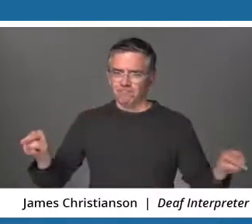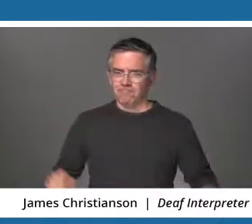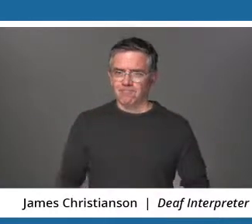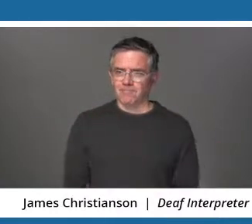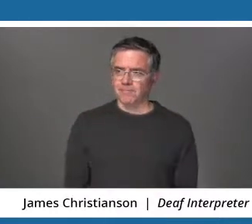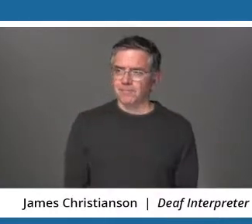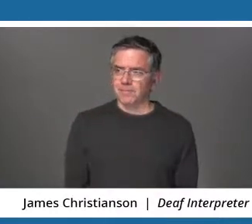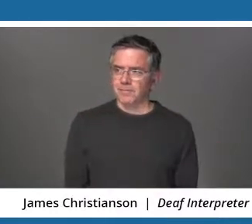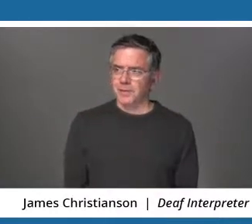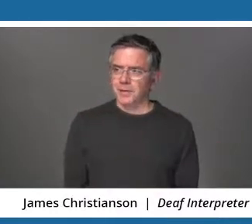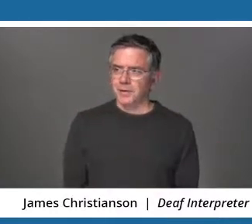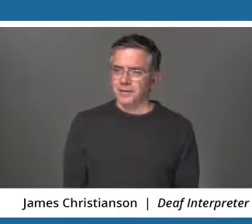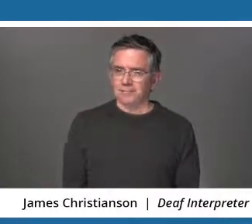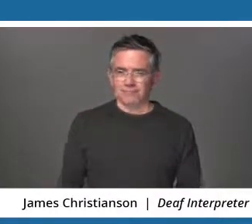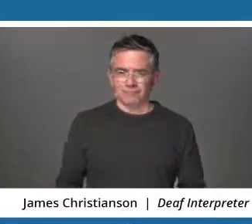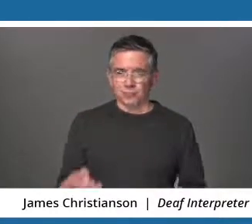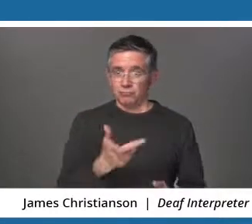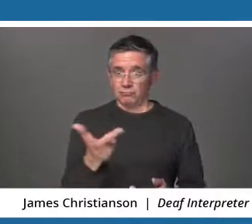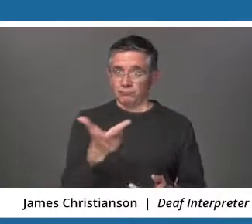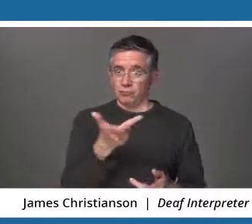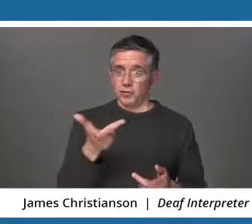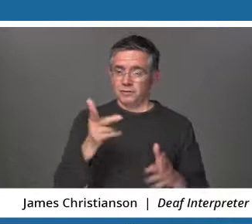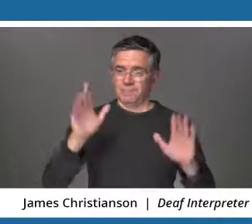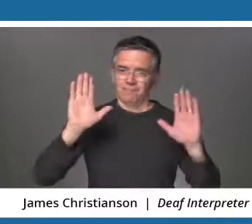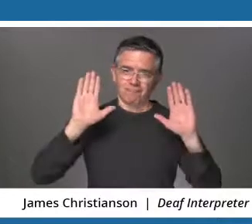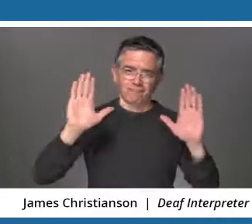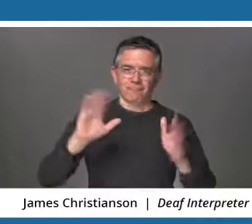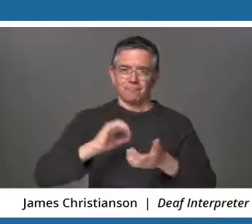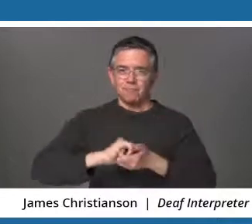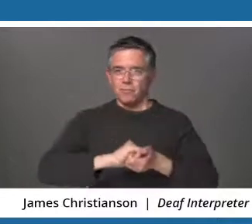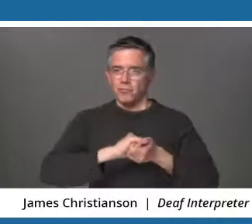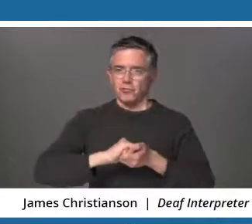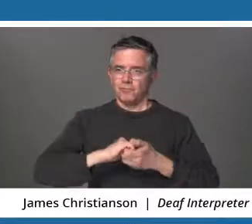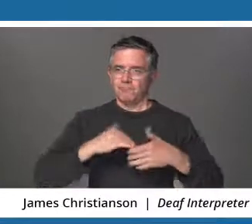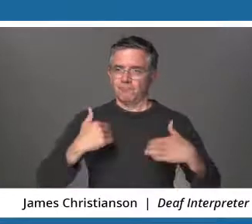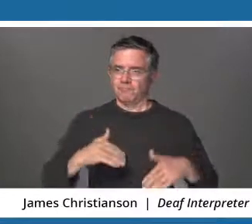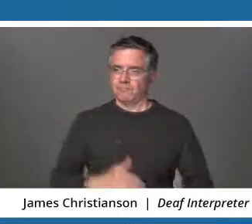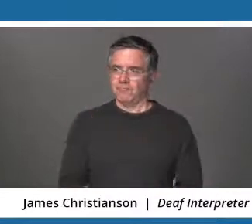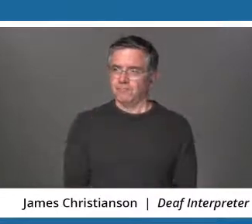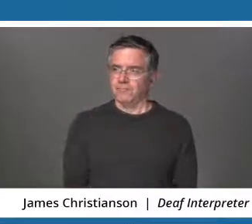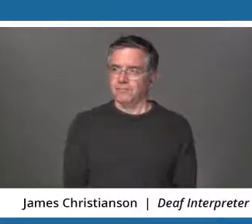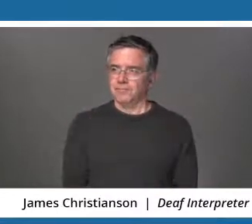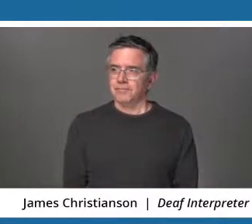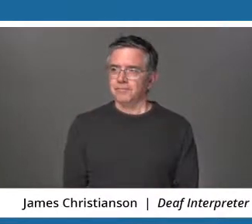So we've talked a lot about what we're doing and what you all are doing,